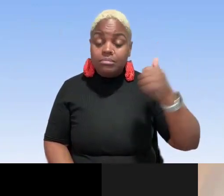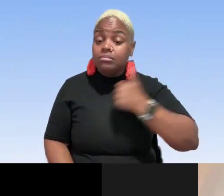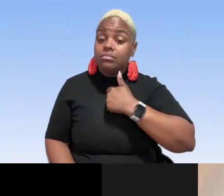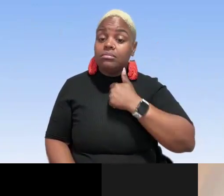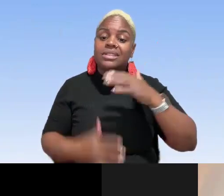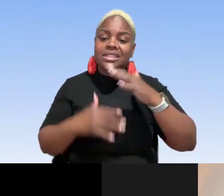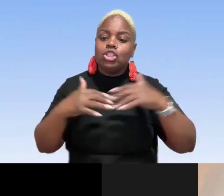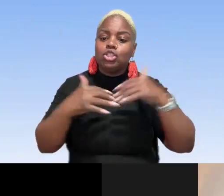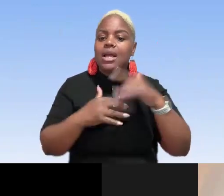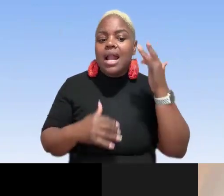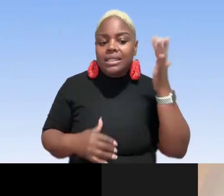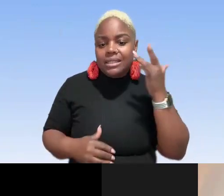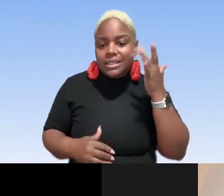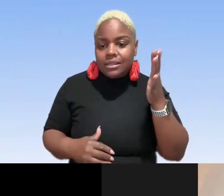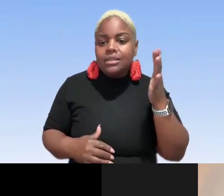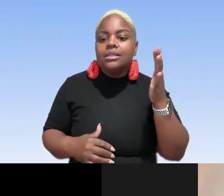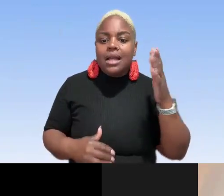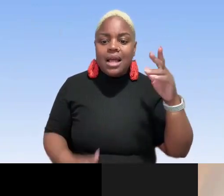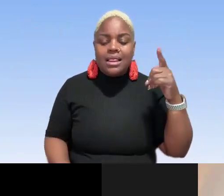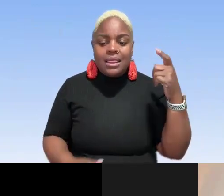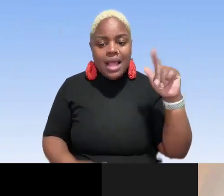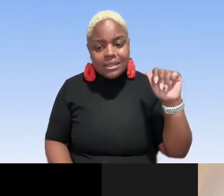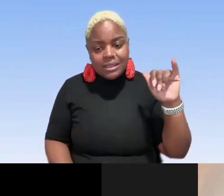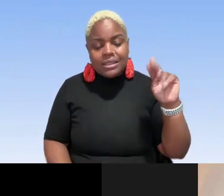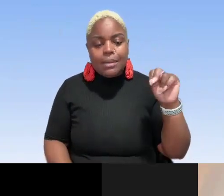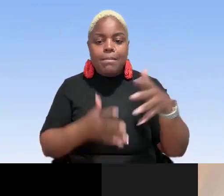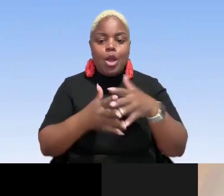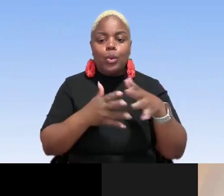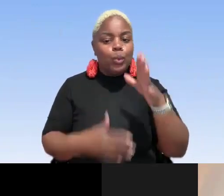Latin American woman. My pronouns are she/her.